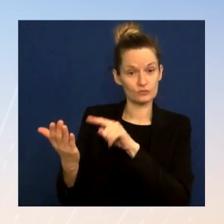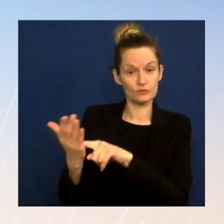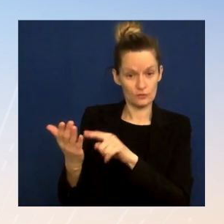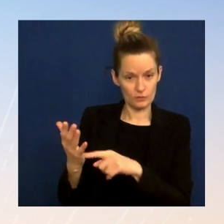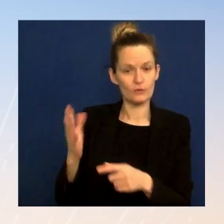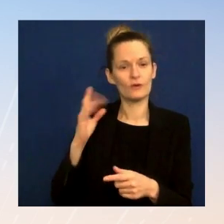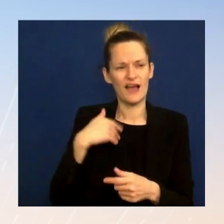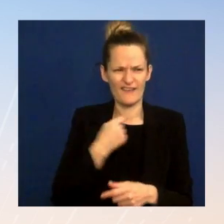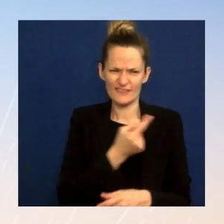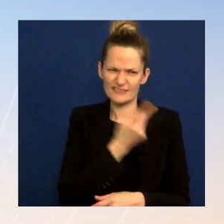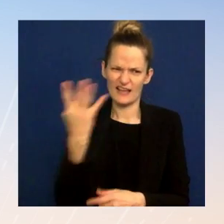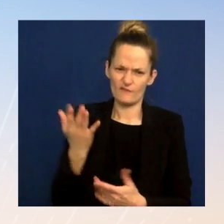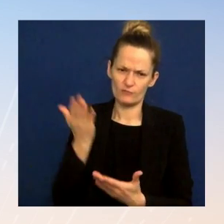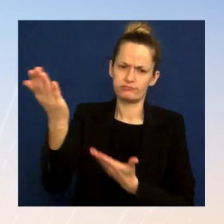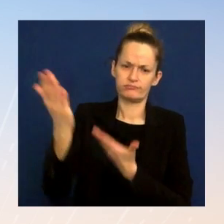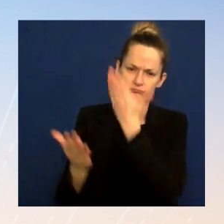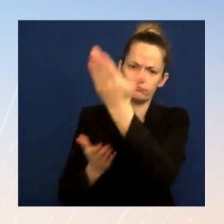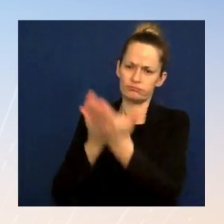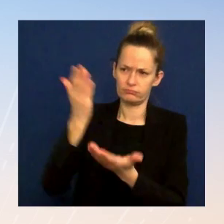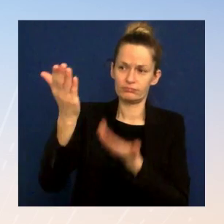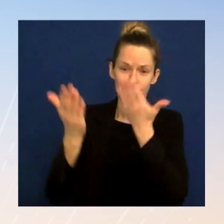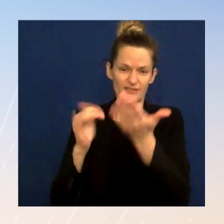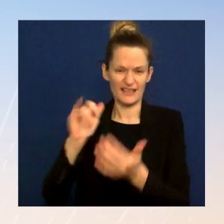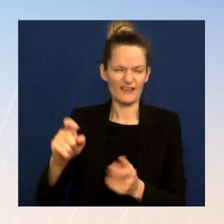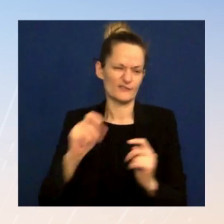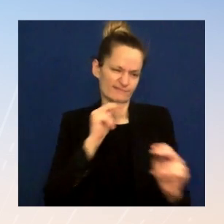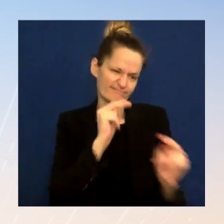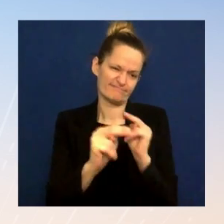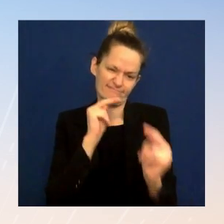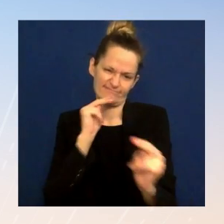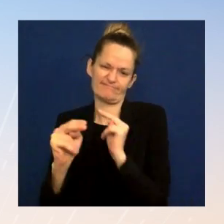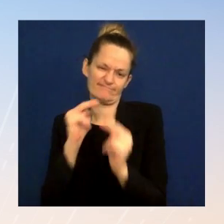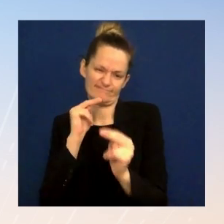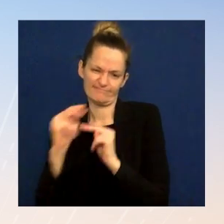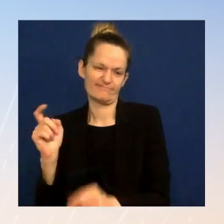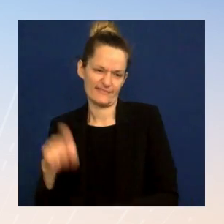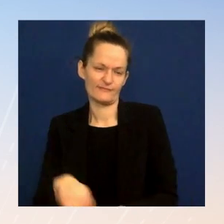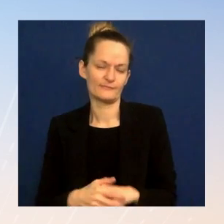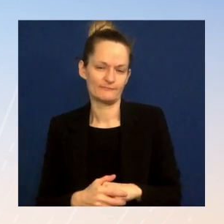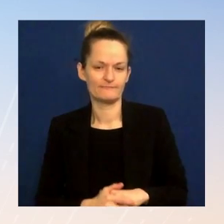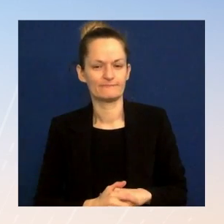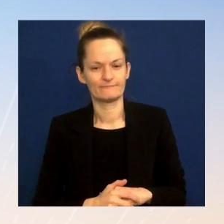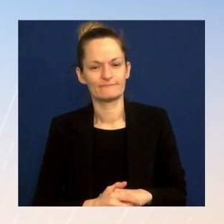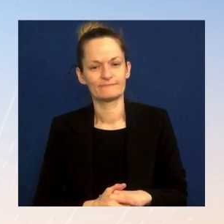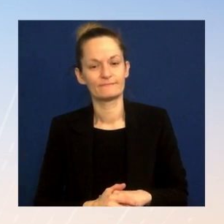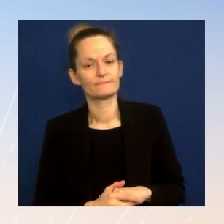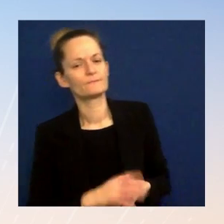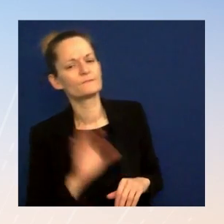The Press: And then, if I could just follow up quickly. A question was asked of Jake on going overseas and pushing on climate